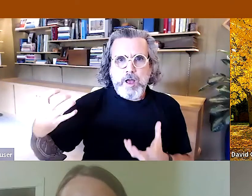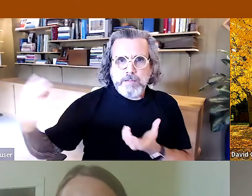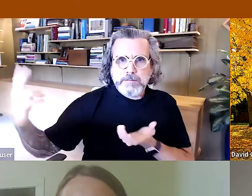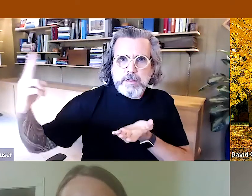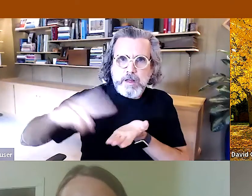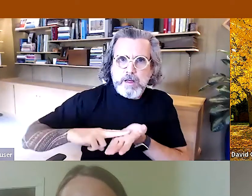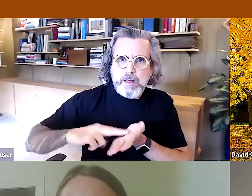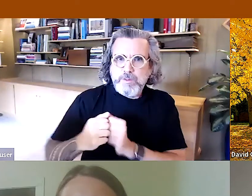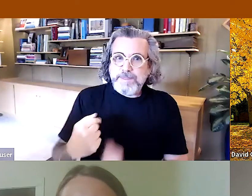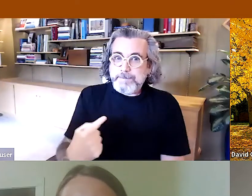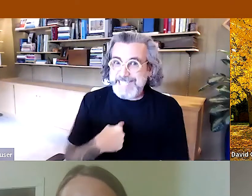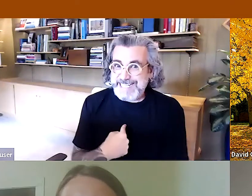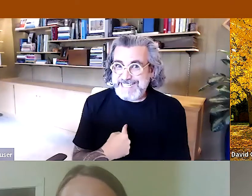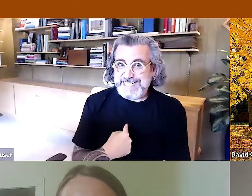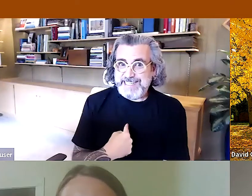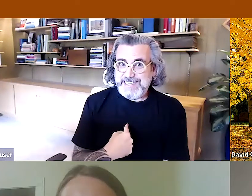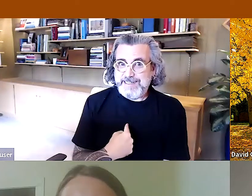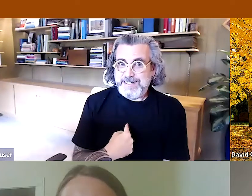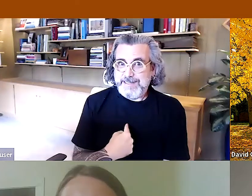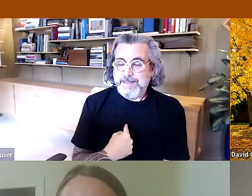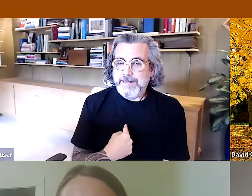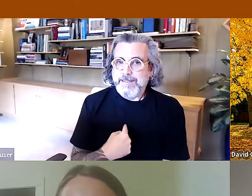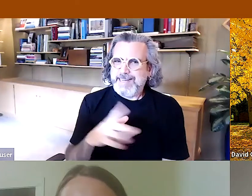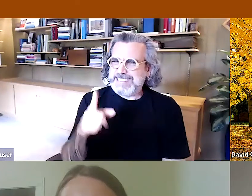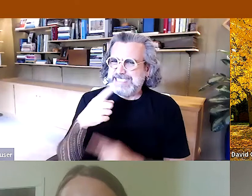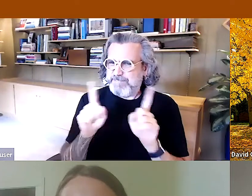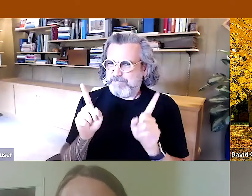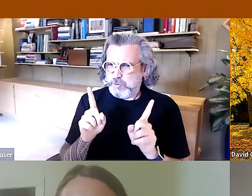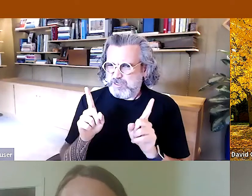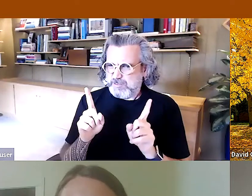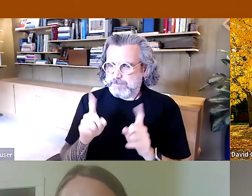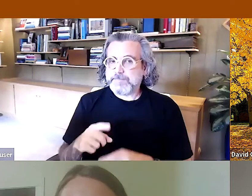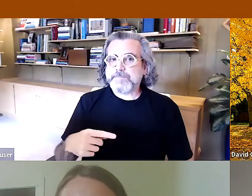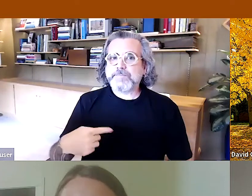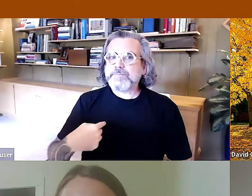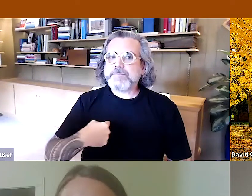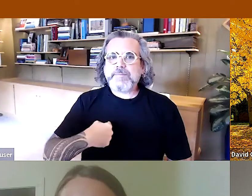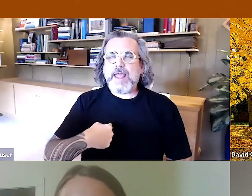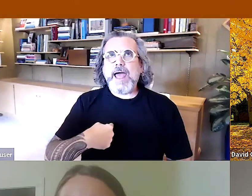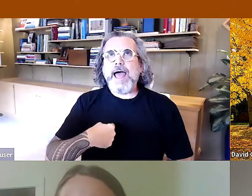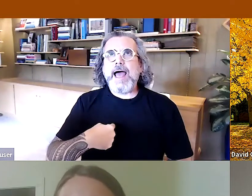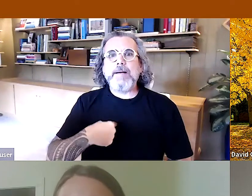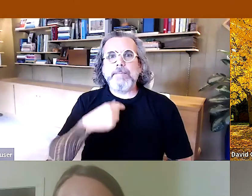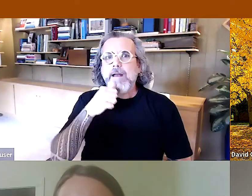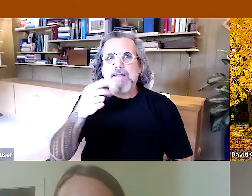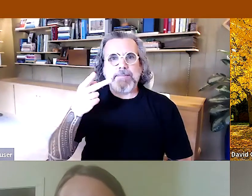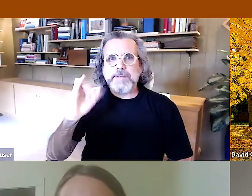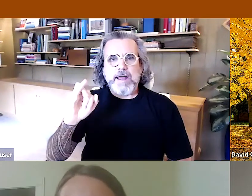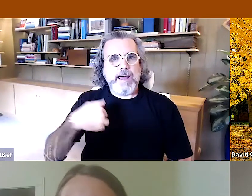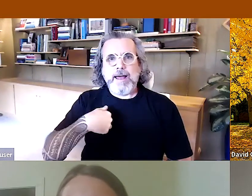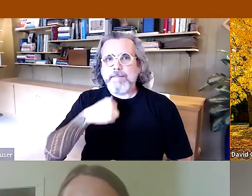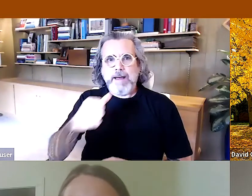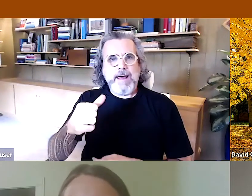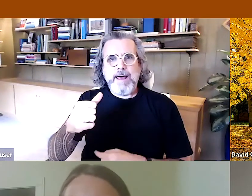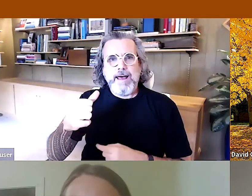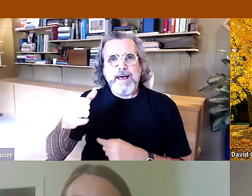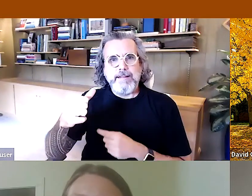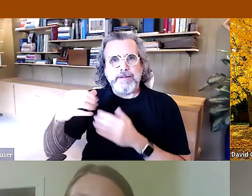But then suppose I am working on a project, and someone from a different university reaches out to me